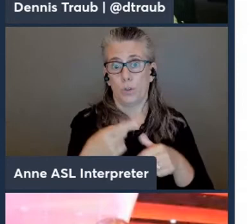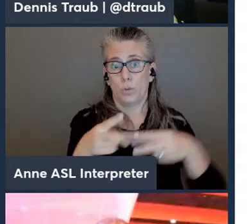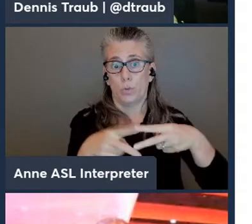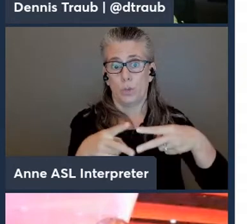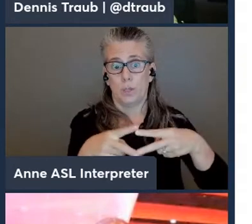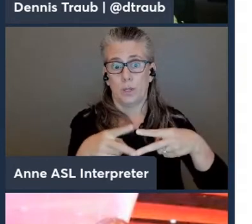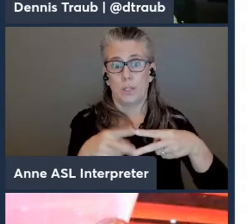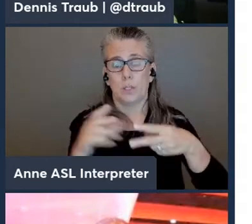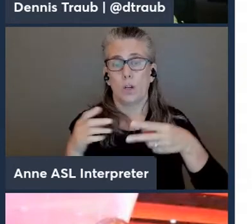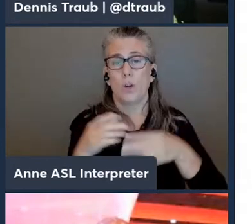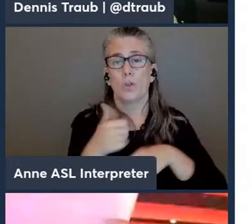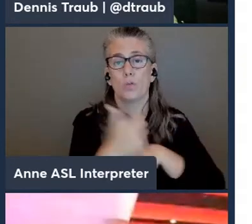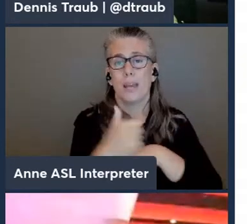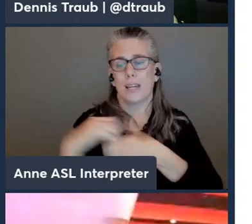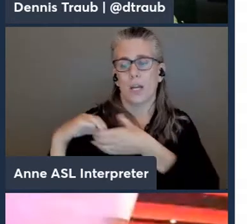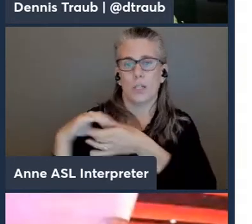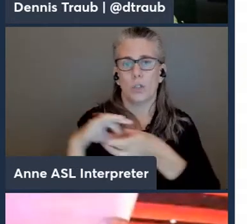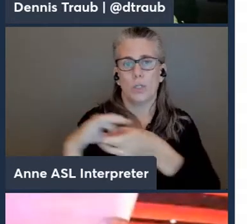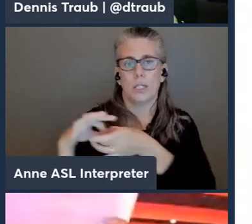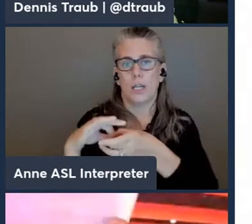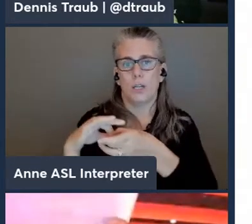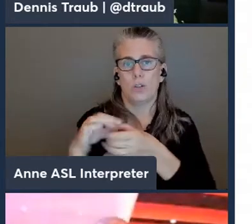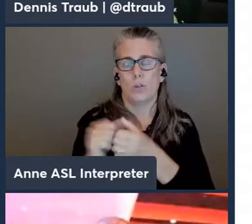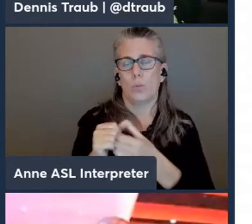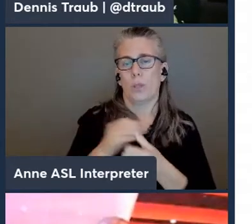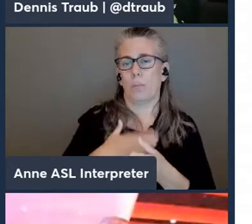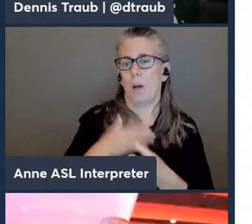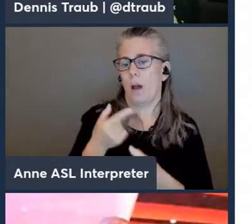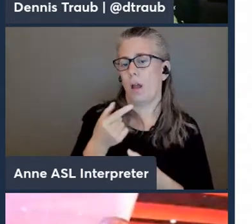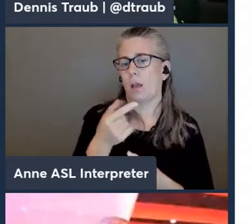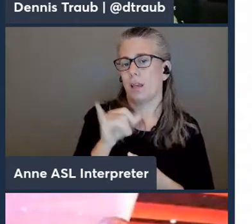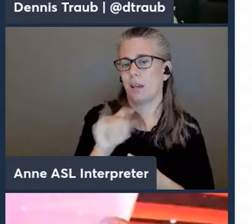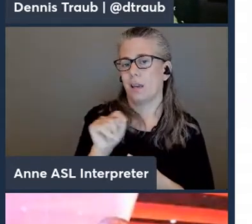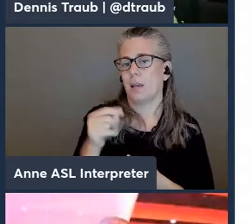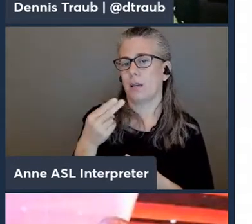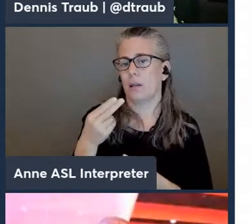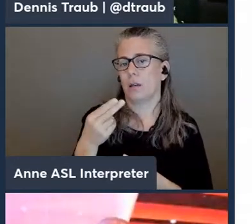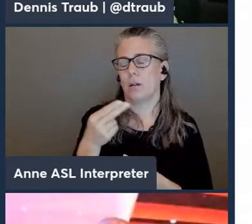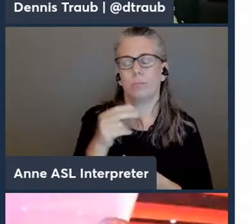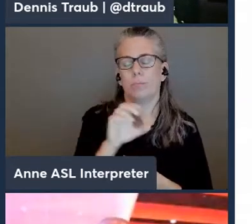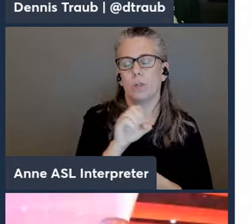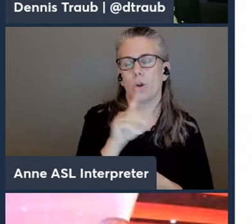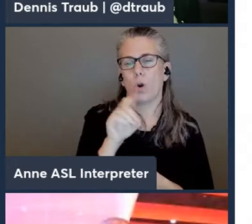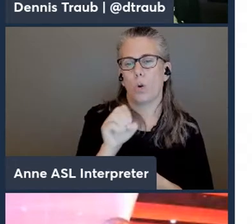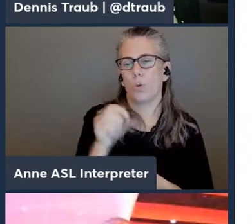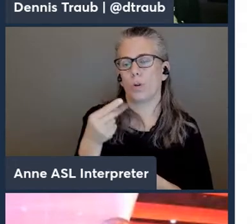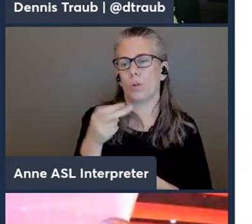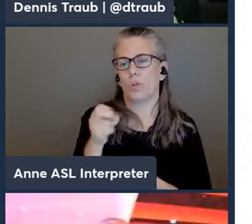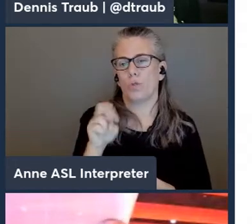We're gonna add it to my CodeGuru account. And that is a long-running association,